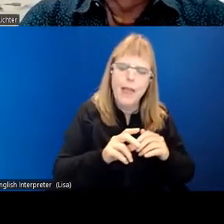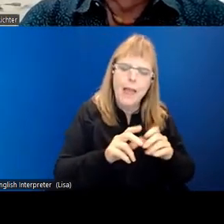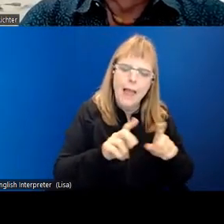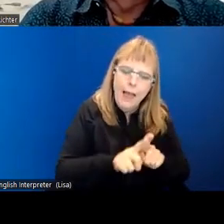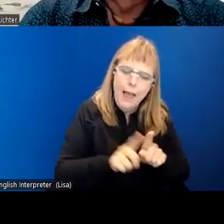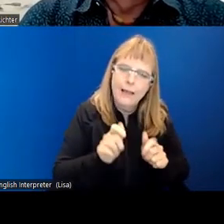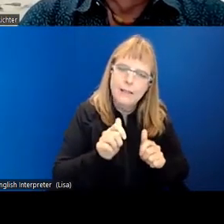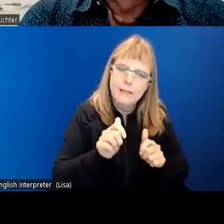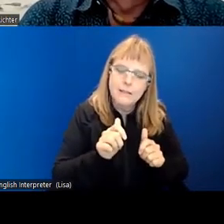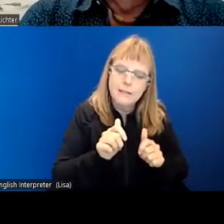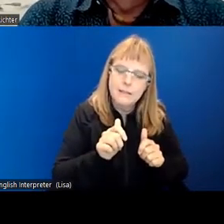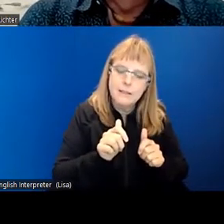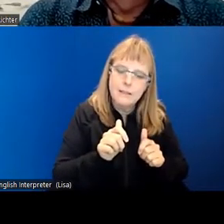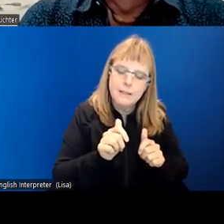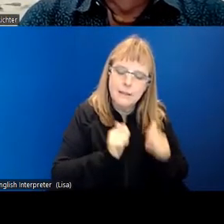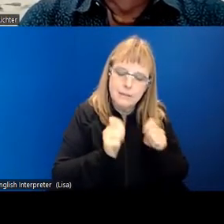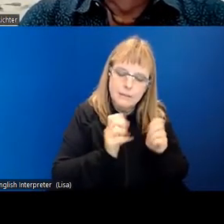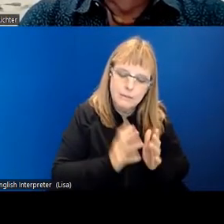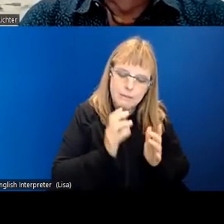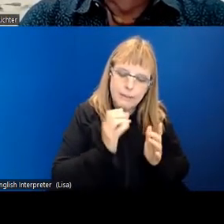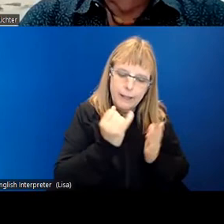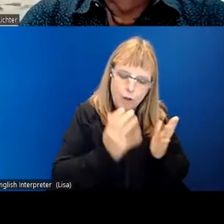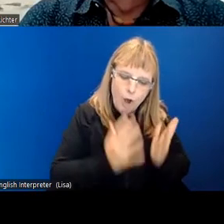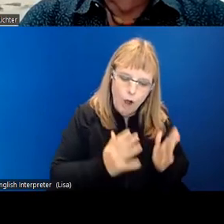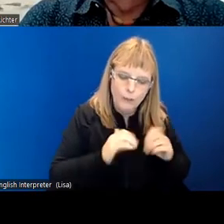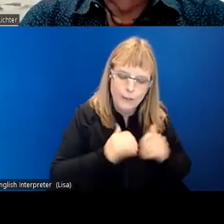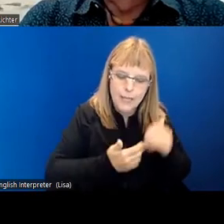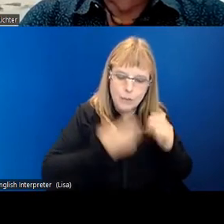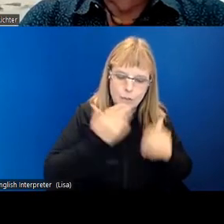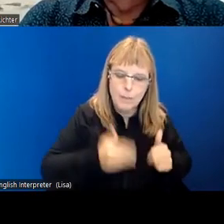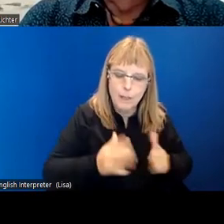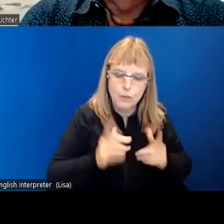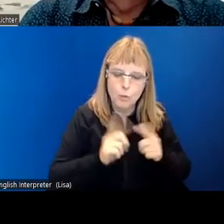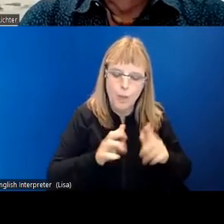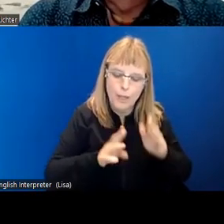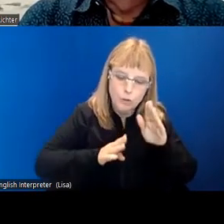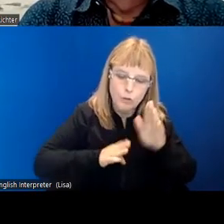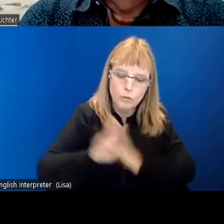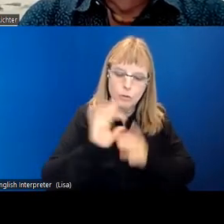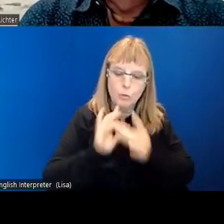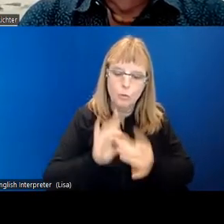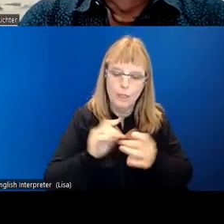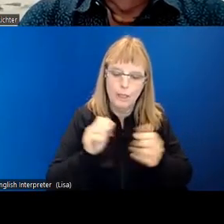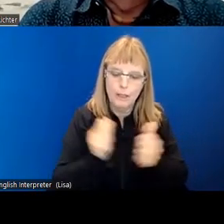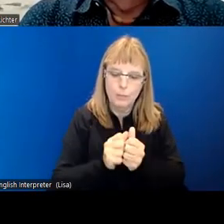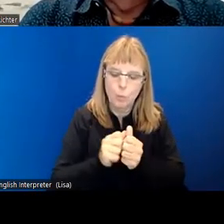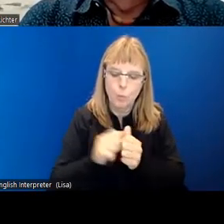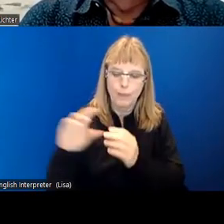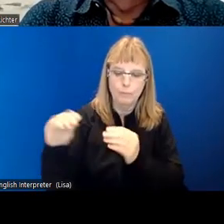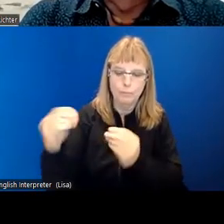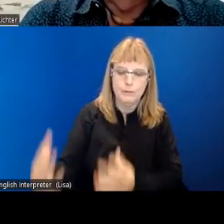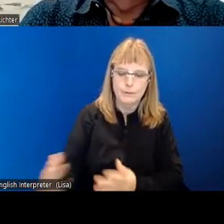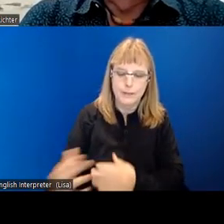to build a relationship with presenters? So, for any of you, either your artist hat, your presenter hat,